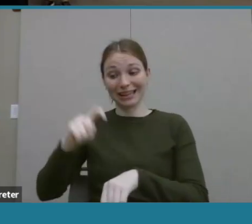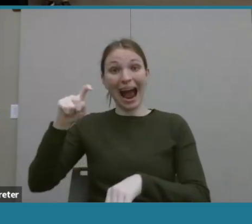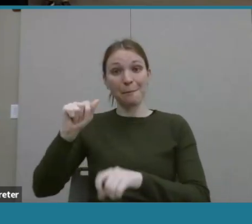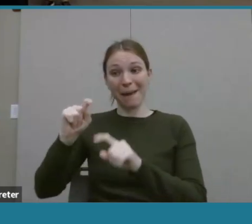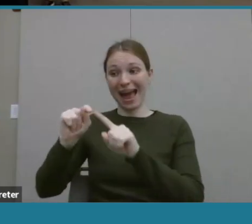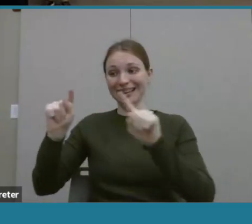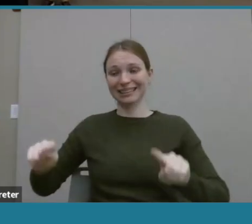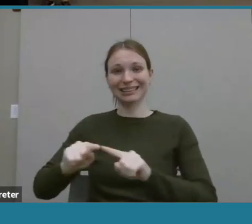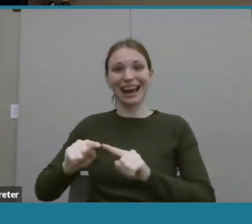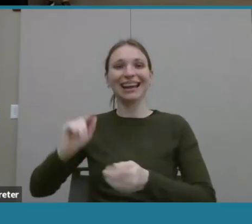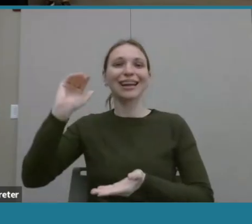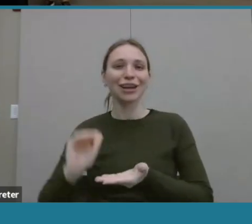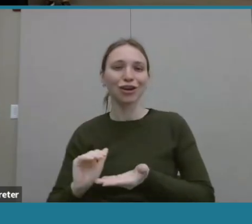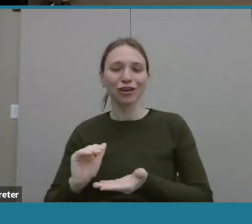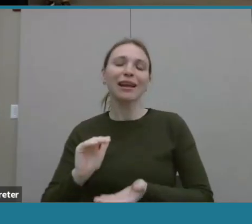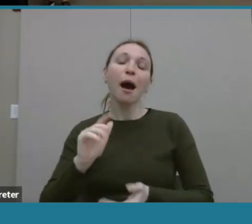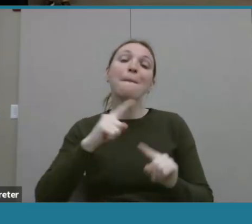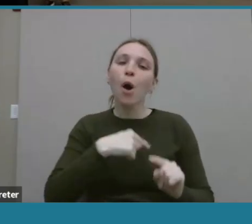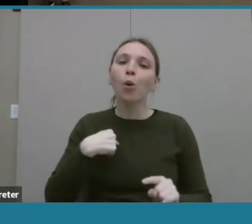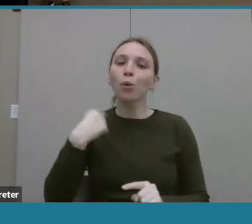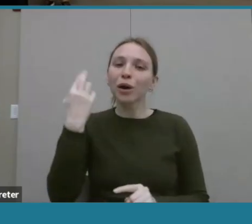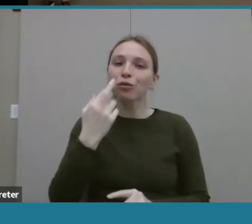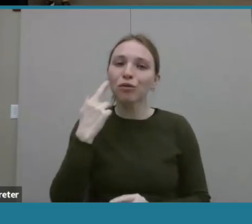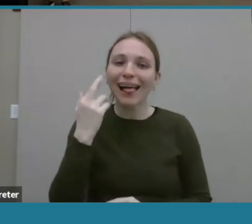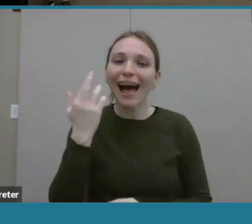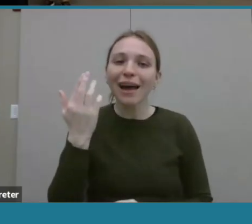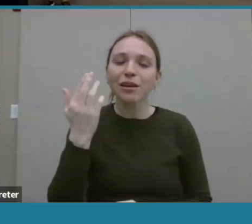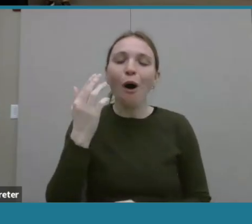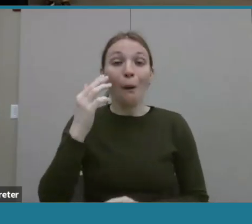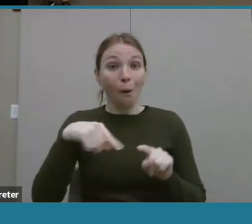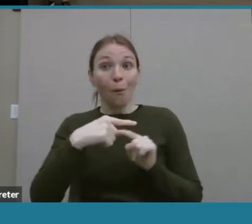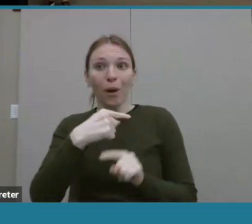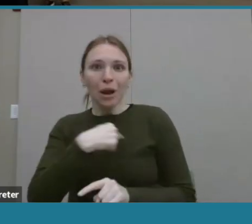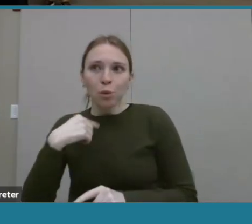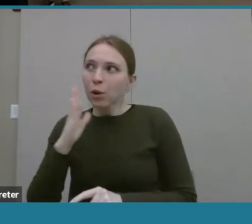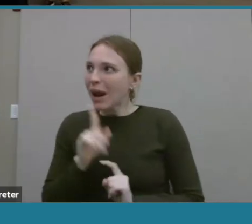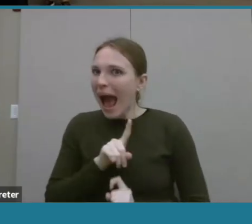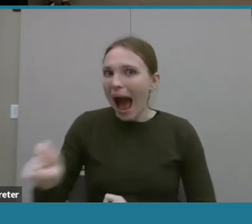we were like, "Can you please read this sign?" And so people were like, "I better read the whole thing so I can give them feedback," and people are much more